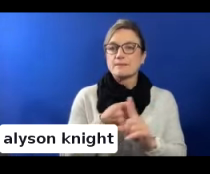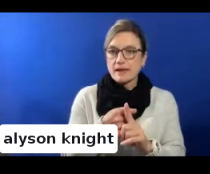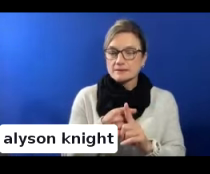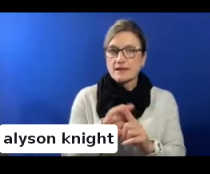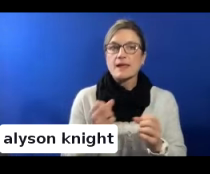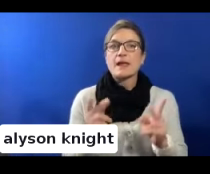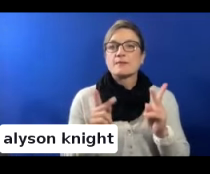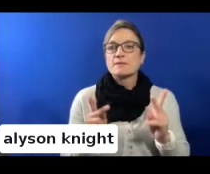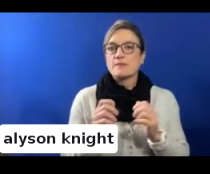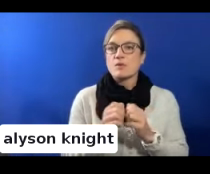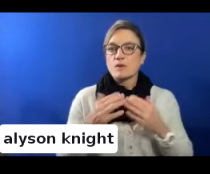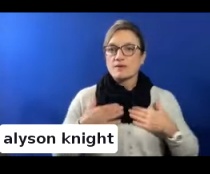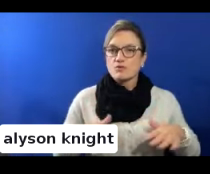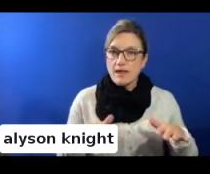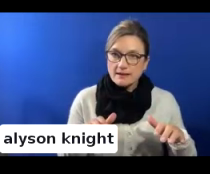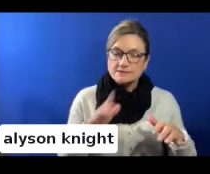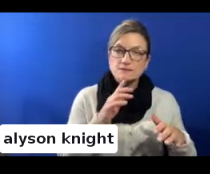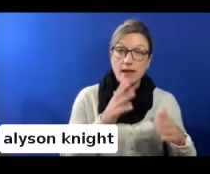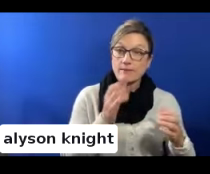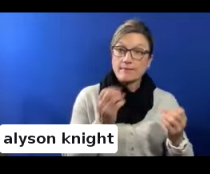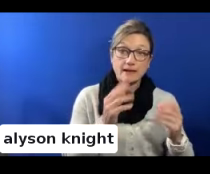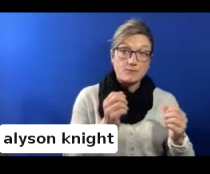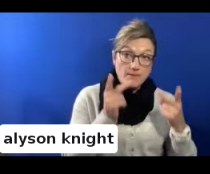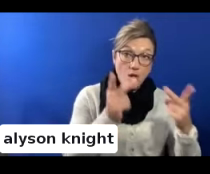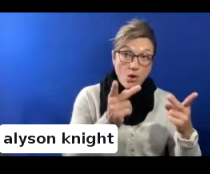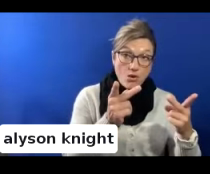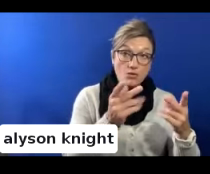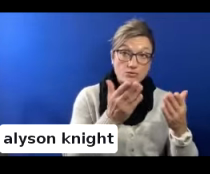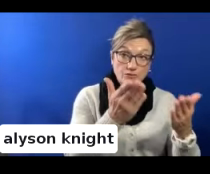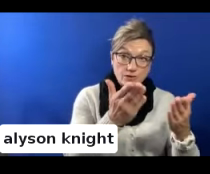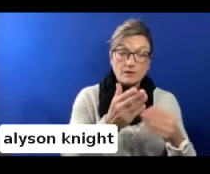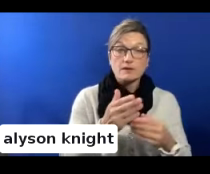with paralysis proposed versus actual.